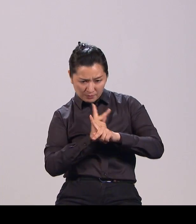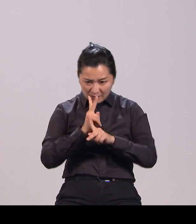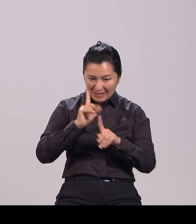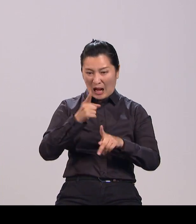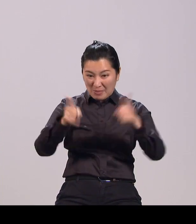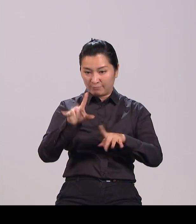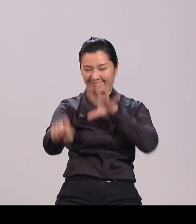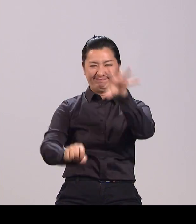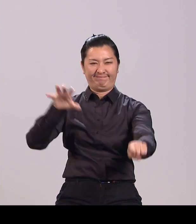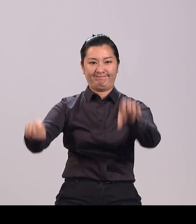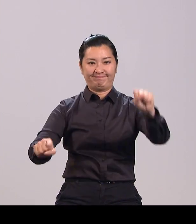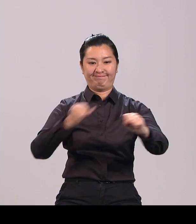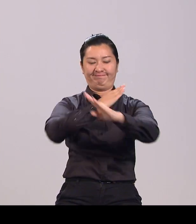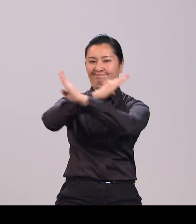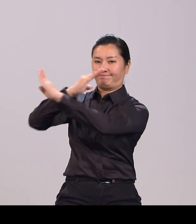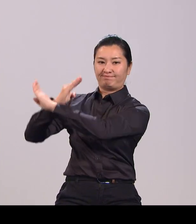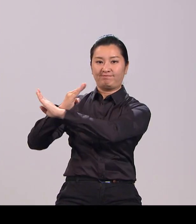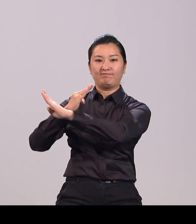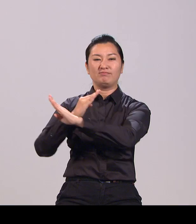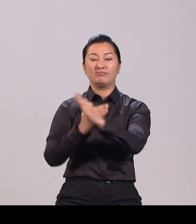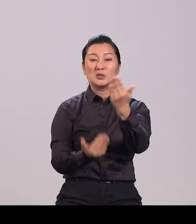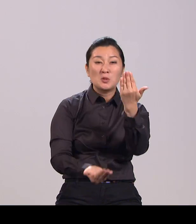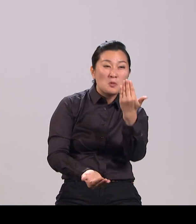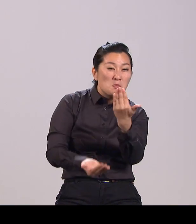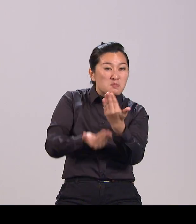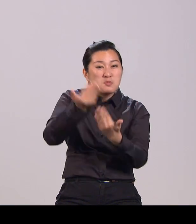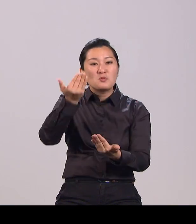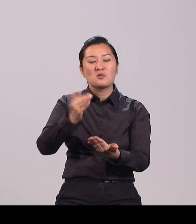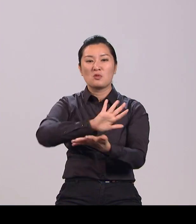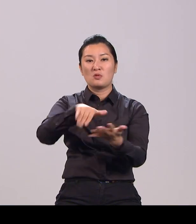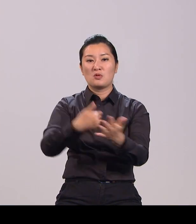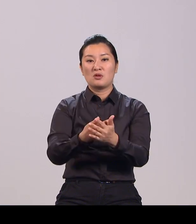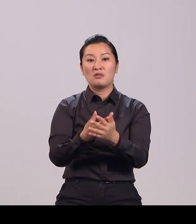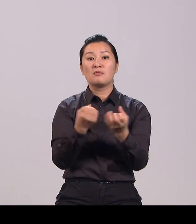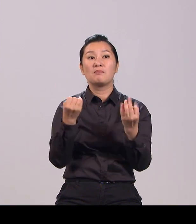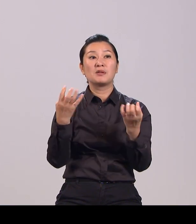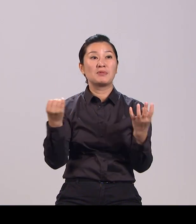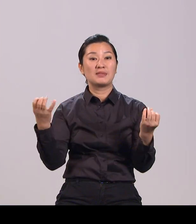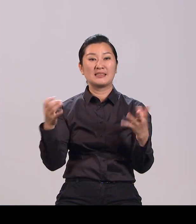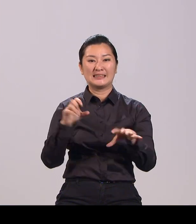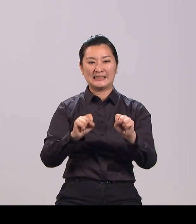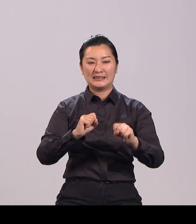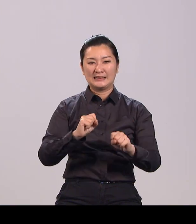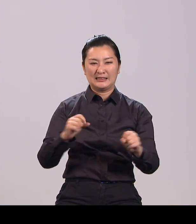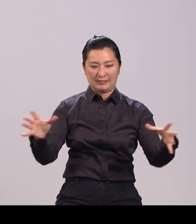They nearly succeeded. They picked up all of the groups, cleaned up all the terrorist cells, except one.